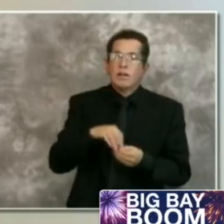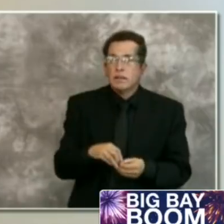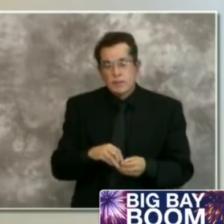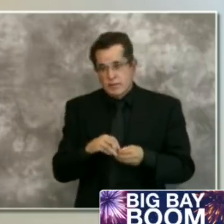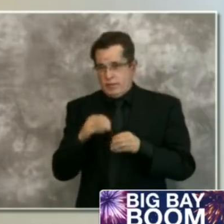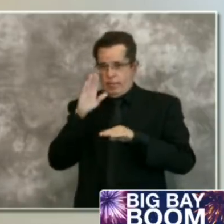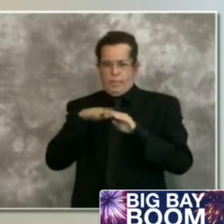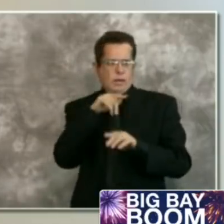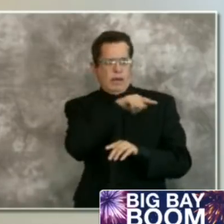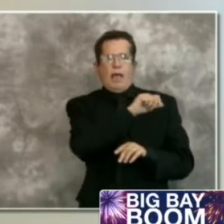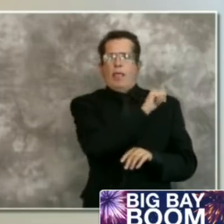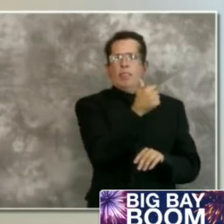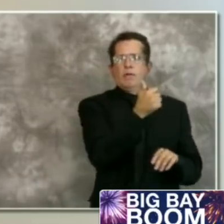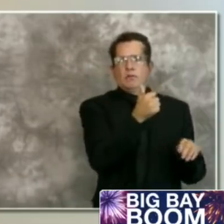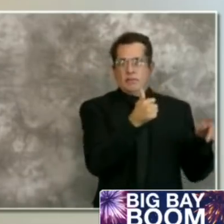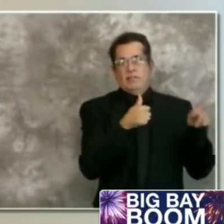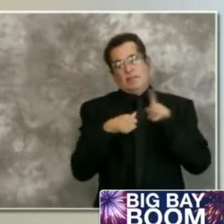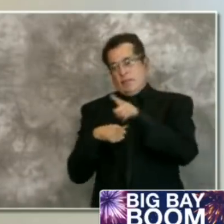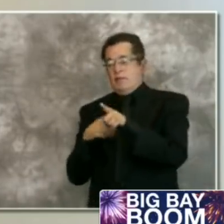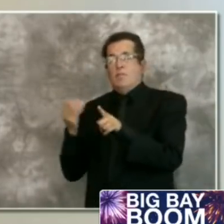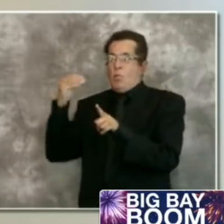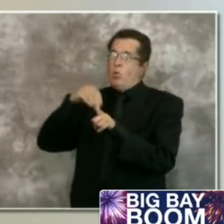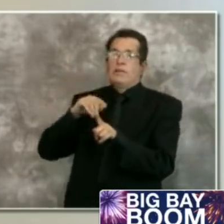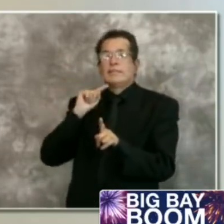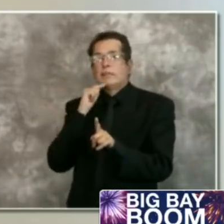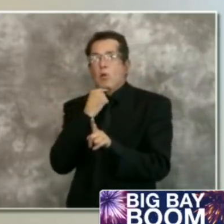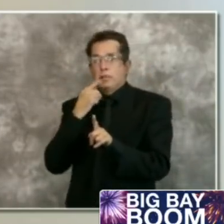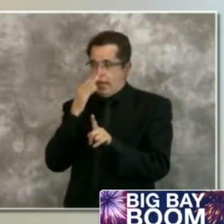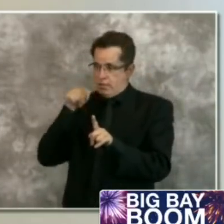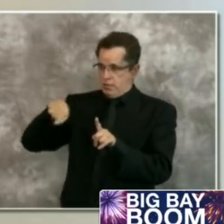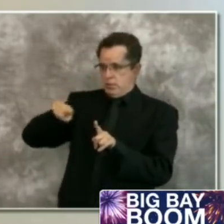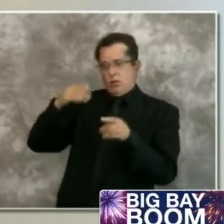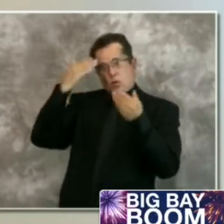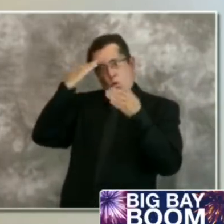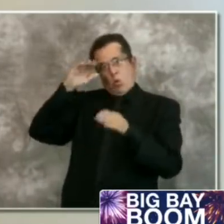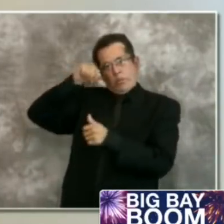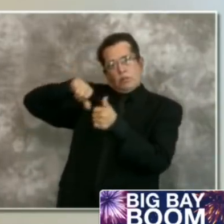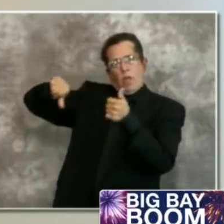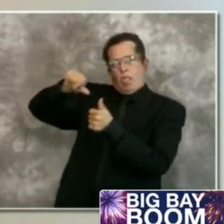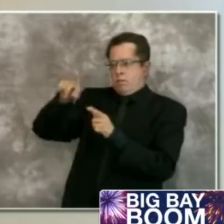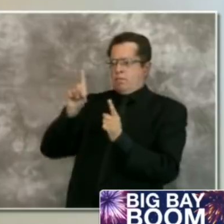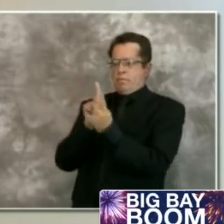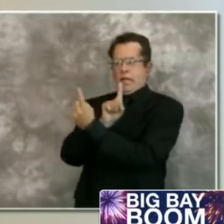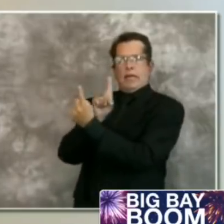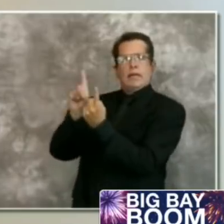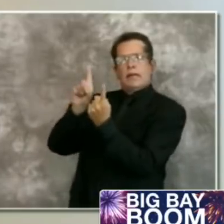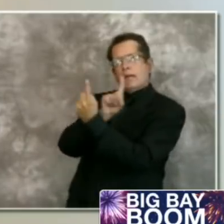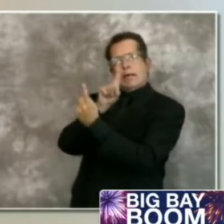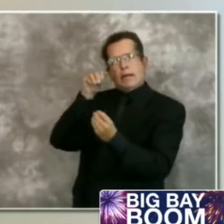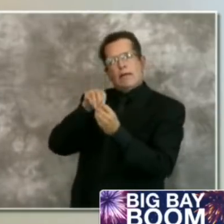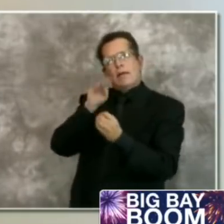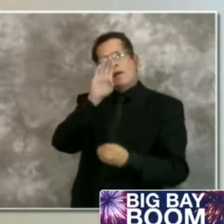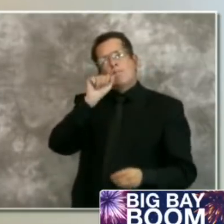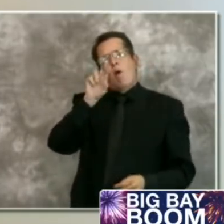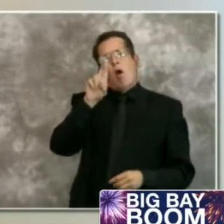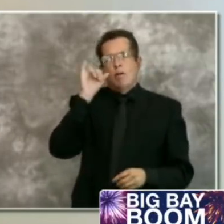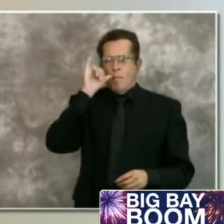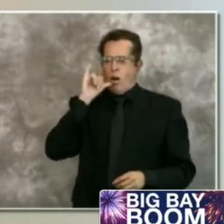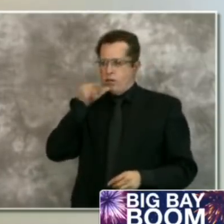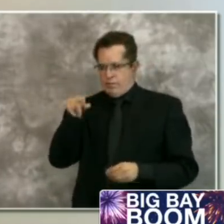CONVERSATIONS AND YELLING I WOULD SPREAD DROPLET UP MORE EFFICIENTLY AND EFFECTIVELY. AND THEN YOU WOULD SEE ANOTHER